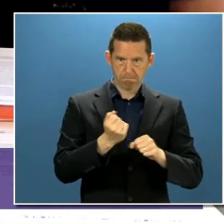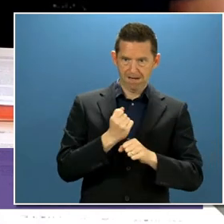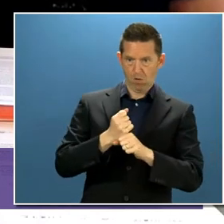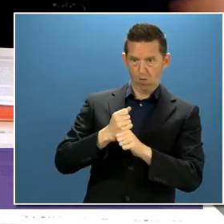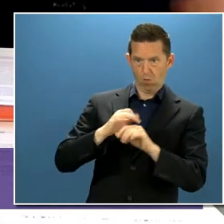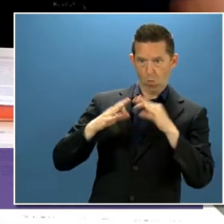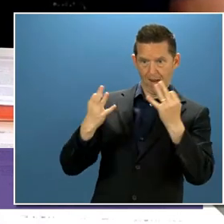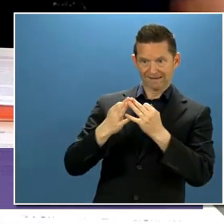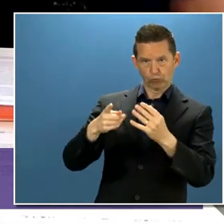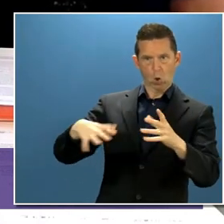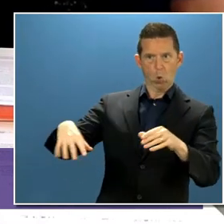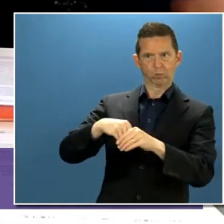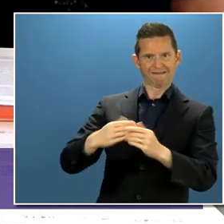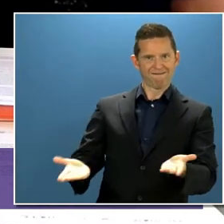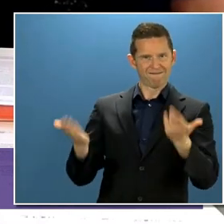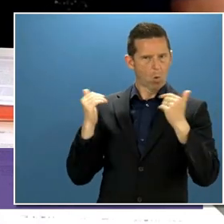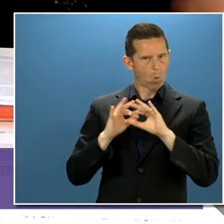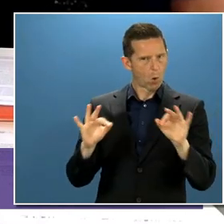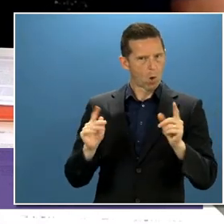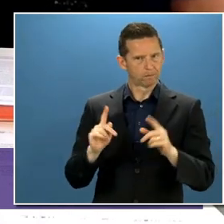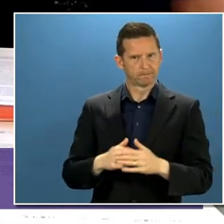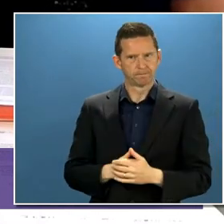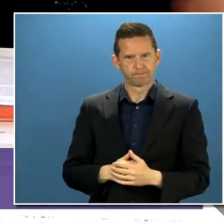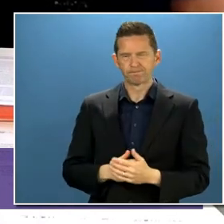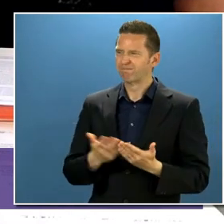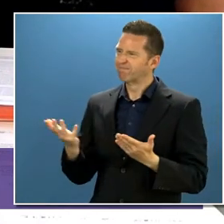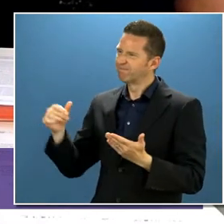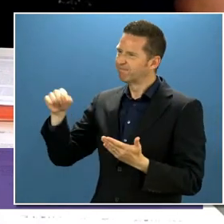So it is easy to say "we're inclusive and we commit to inclusion,